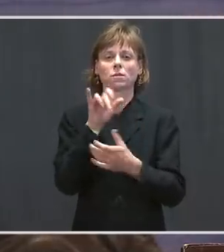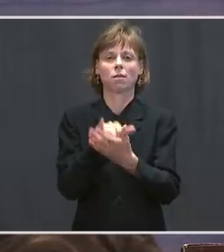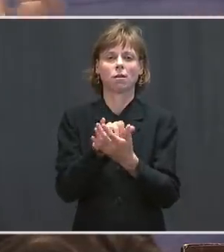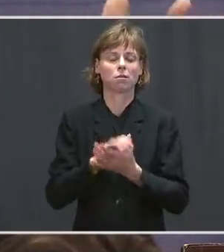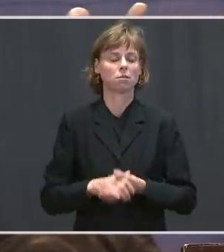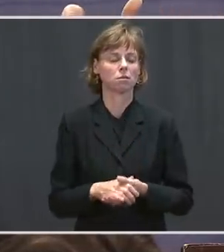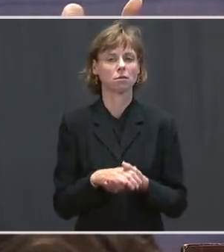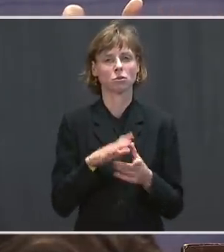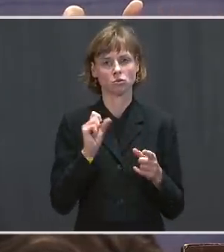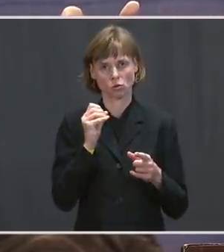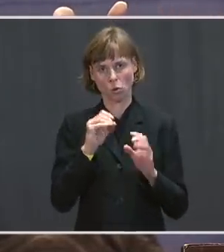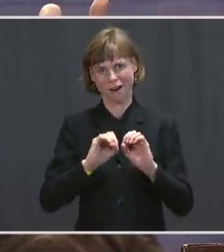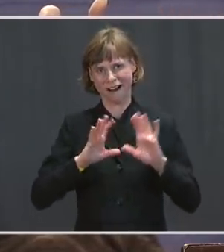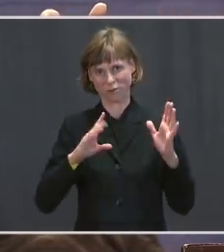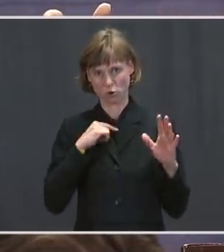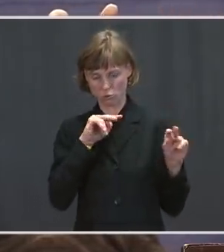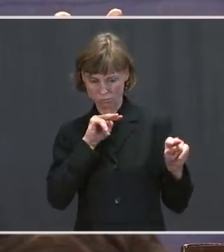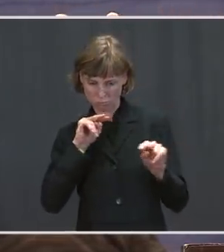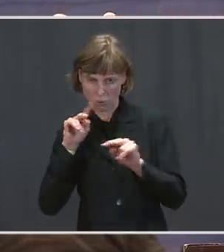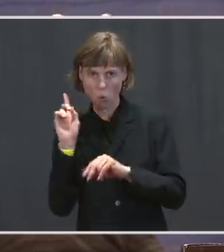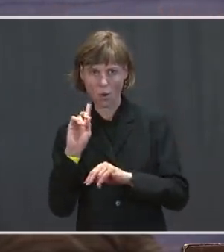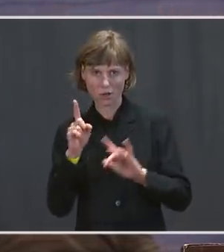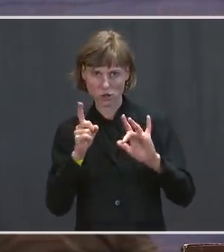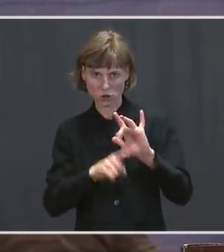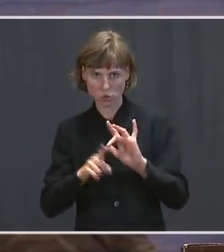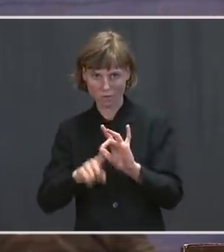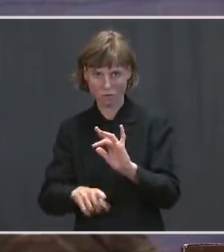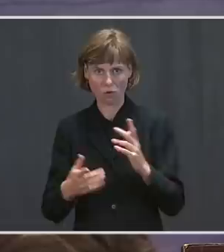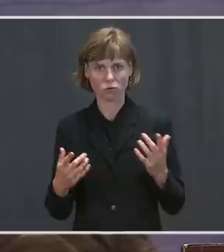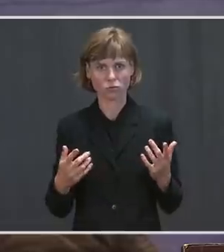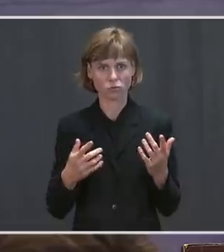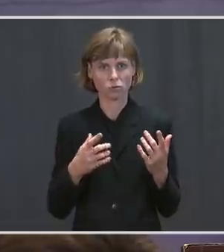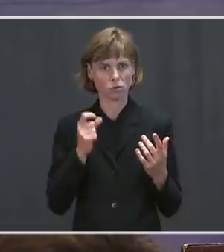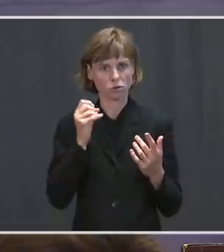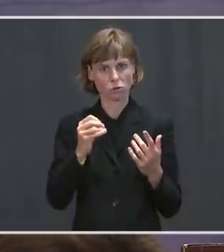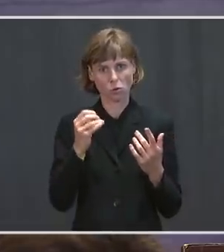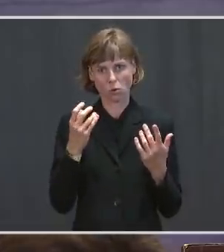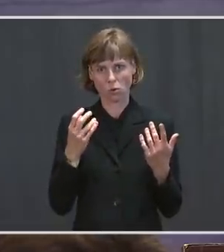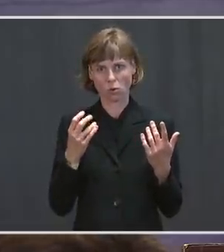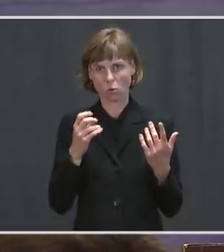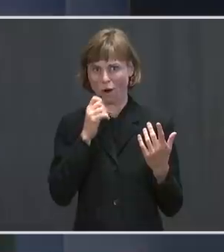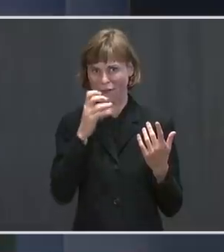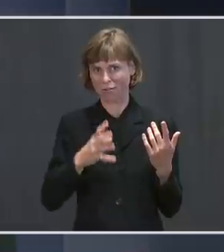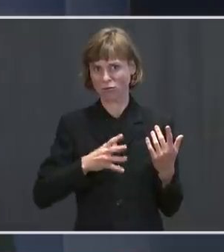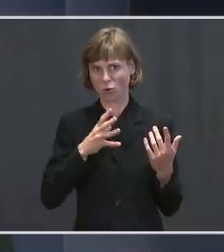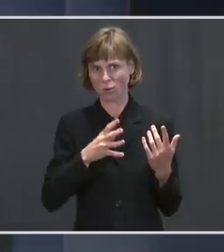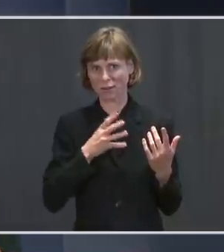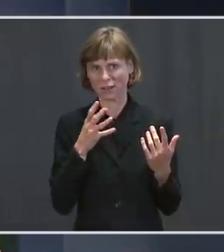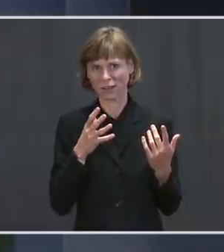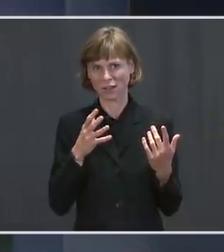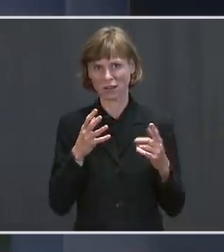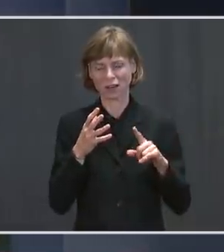where the shortfalls are. You have not seen a need to formally push forward with it yet at this point? Ms. Psaki: Well, I think I would say that,